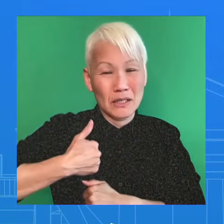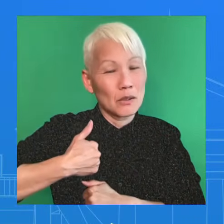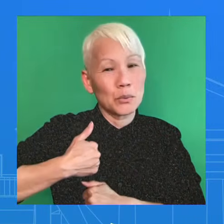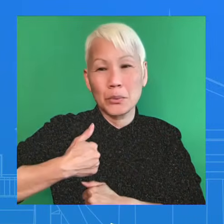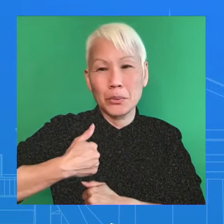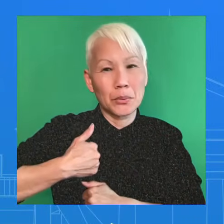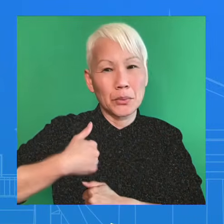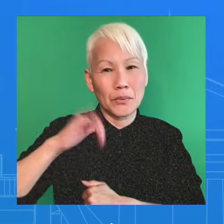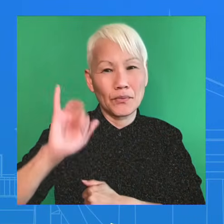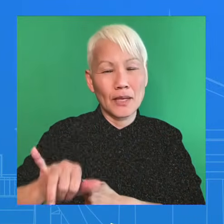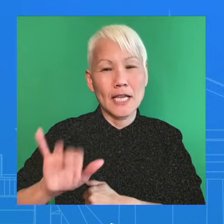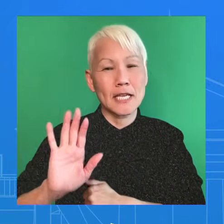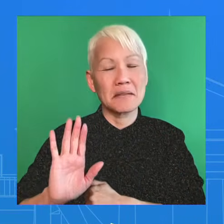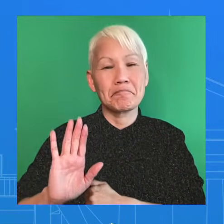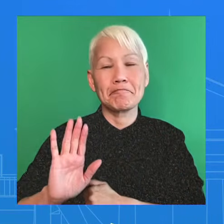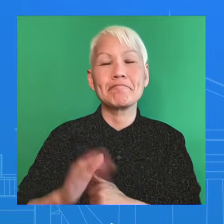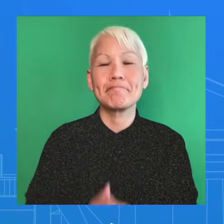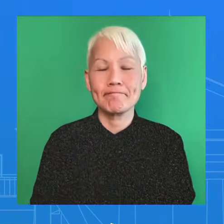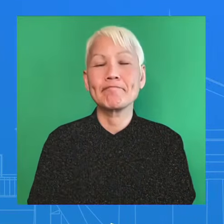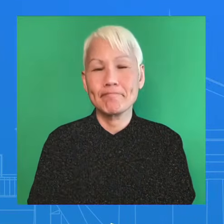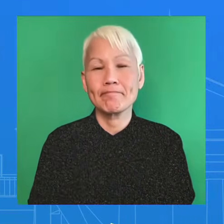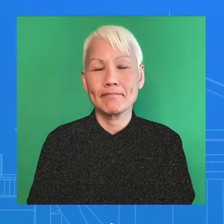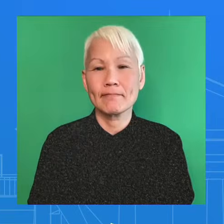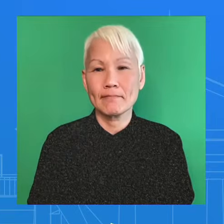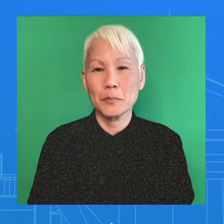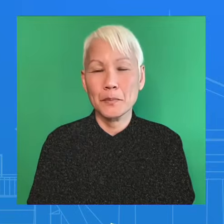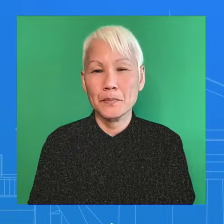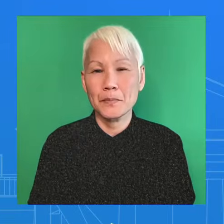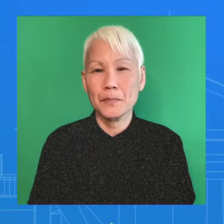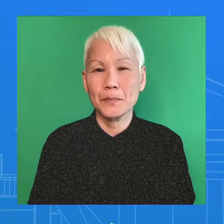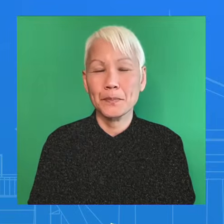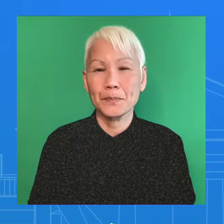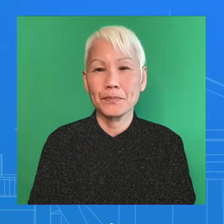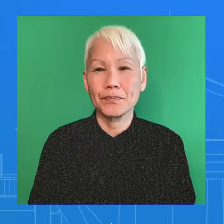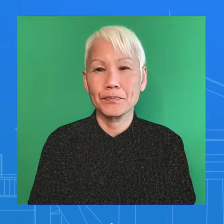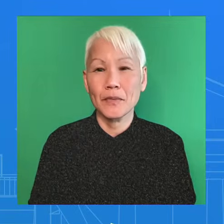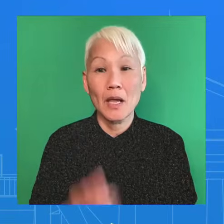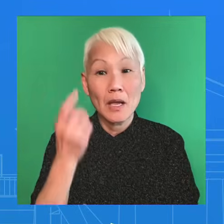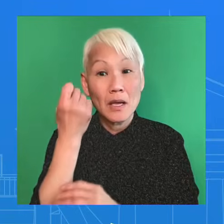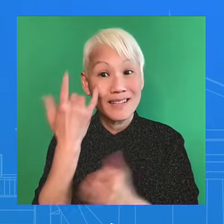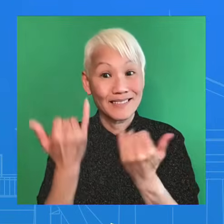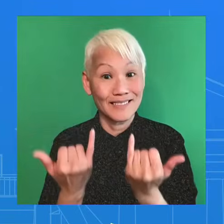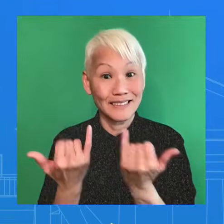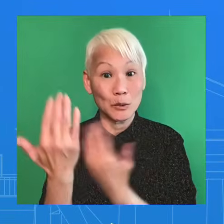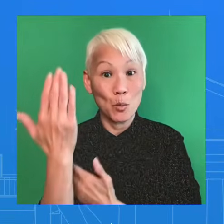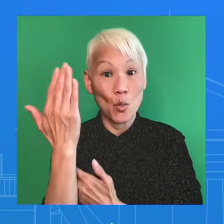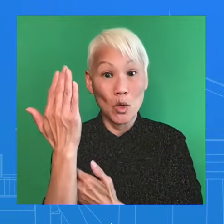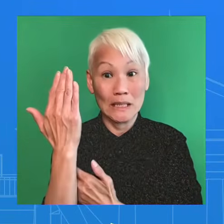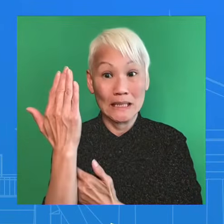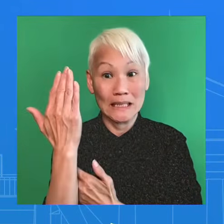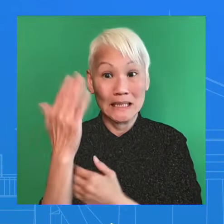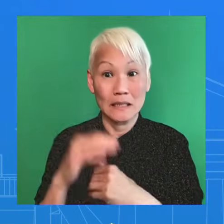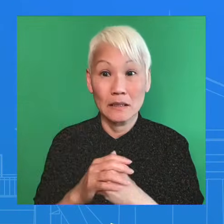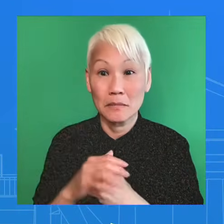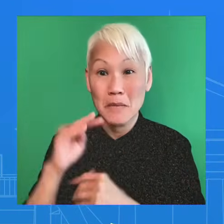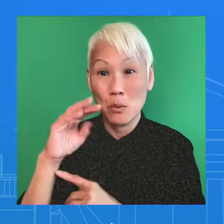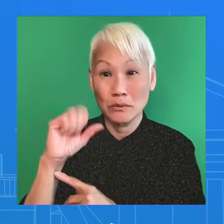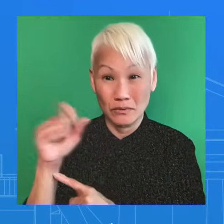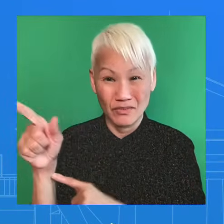There was Microsoft Outlook outage this morning. Is the NSC monitoring any reports of foul play involved? Mr. Kirby: Not that I'm aware of.